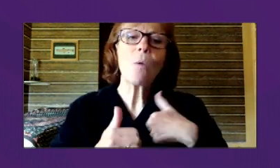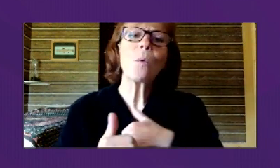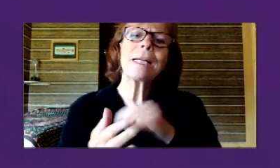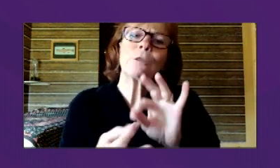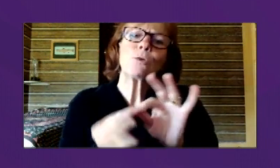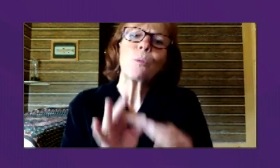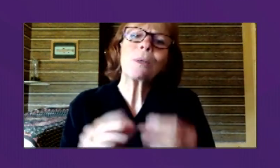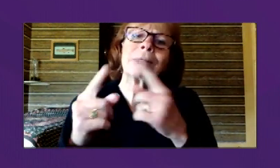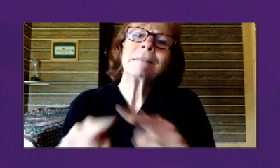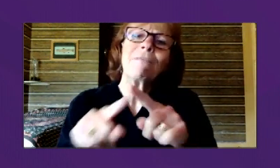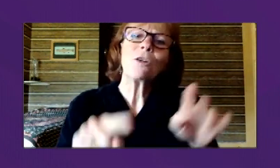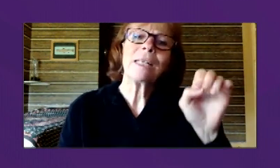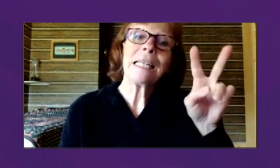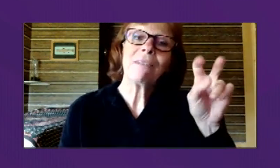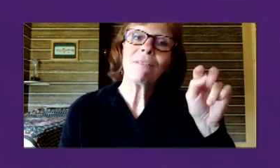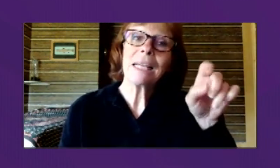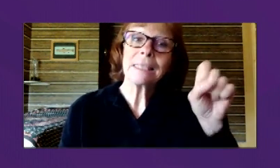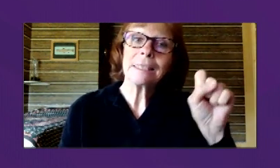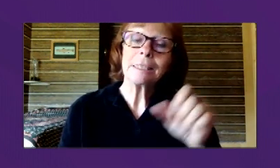please. GABBI LEE: